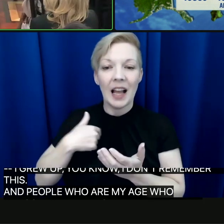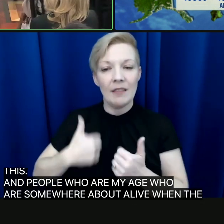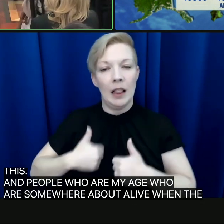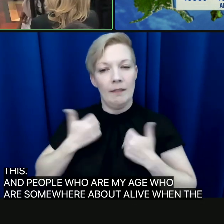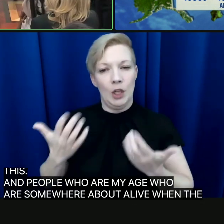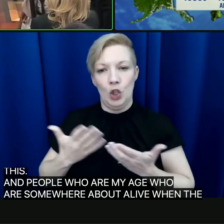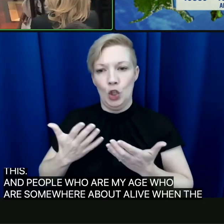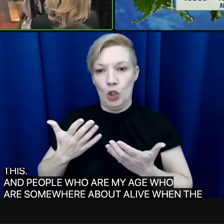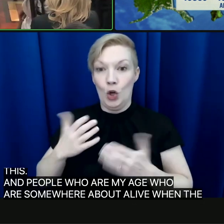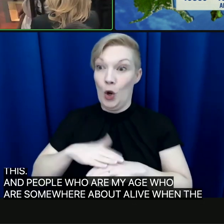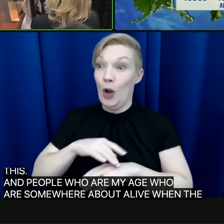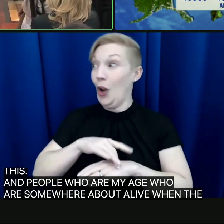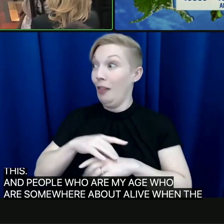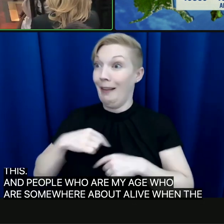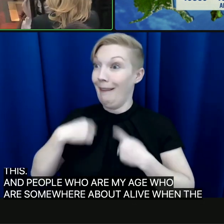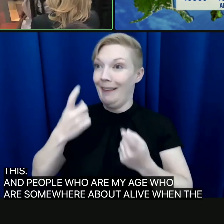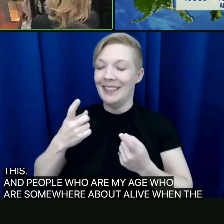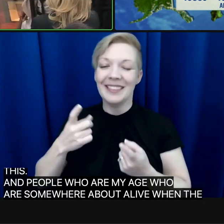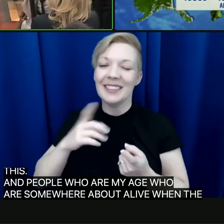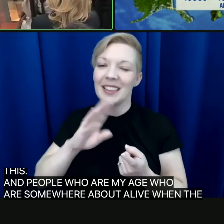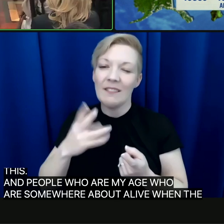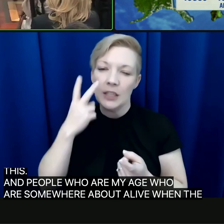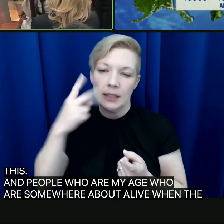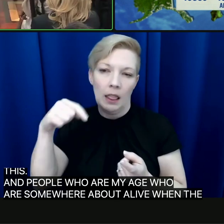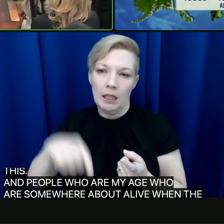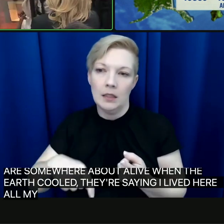I've never seen this. And so, you know, I think.